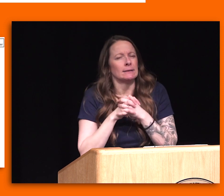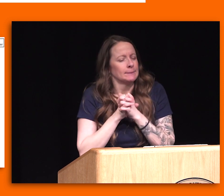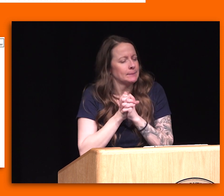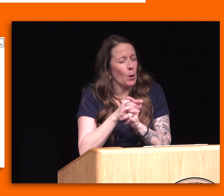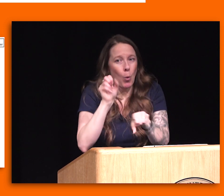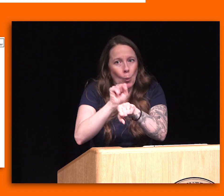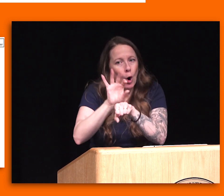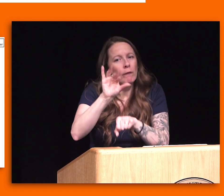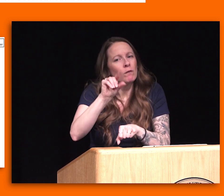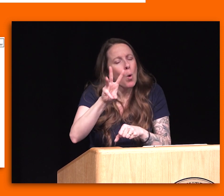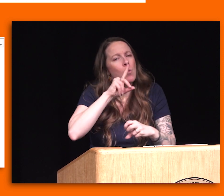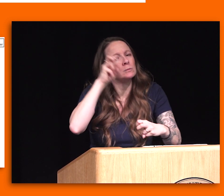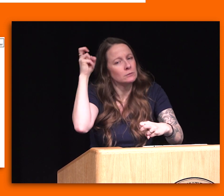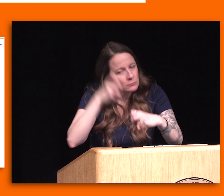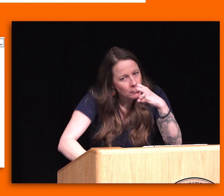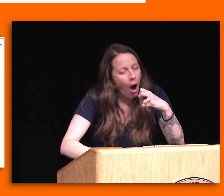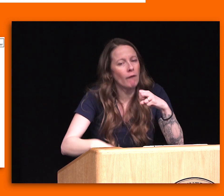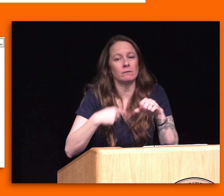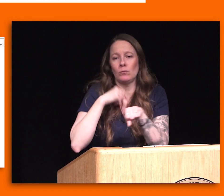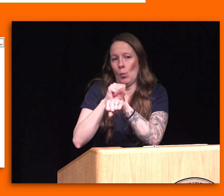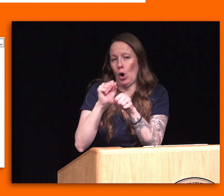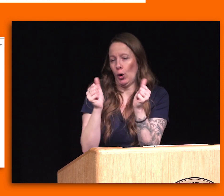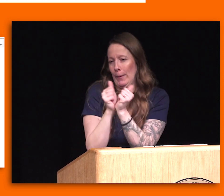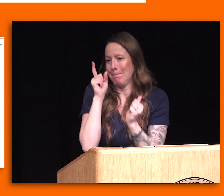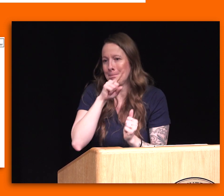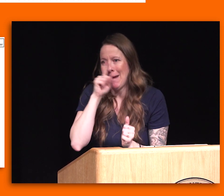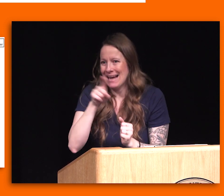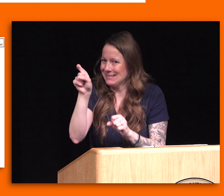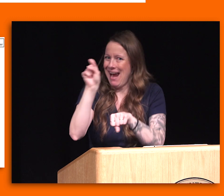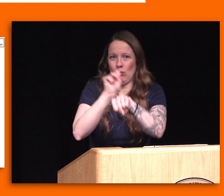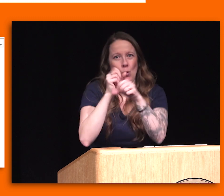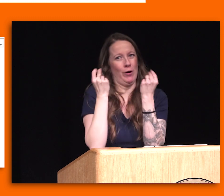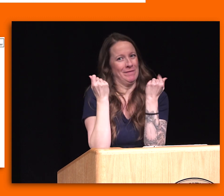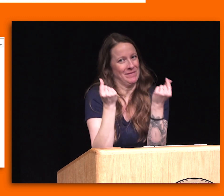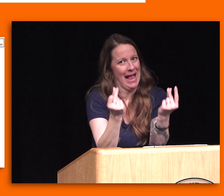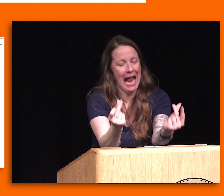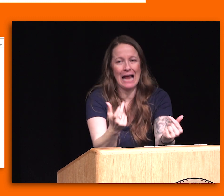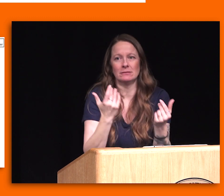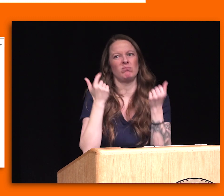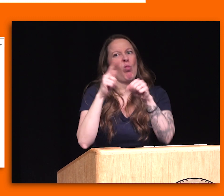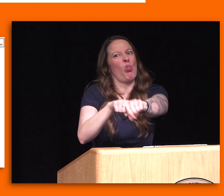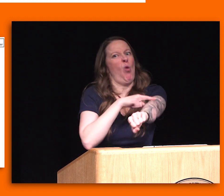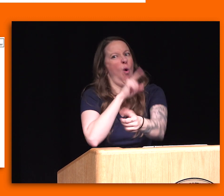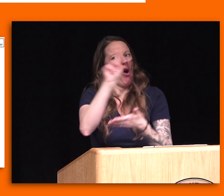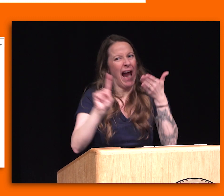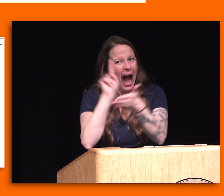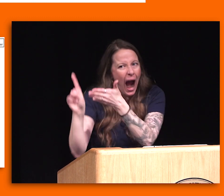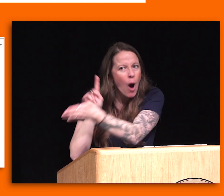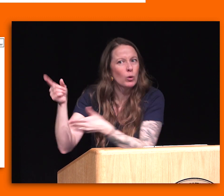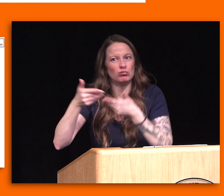It was pretty frustrating. The workflow was also very difficult for me. I was working with mice, and so, I had to work pretty fast.